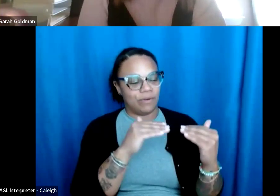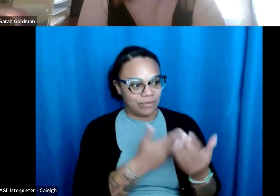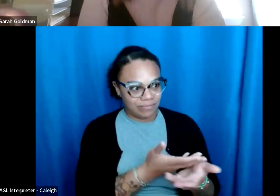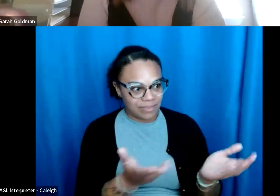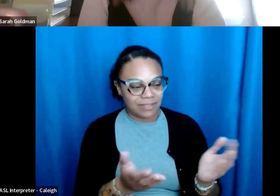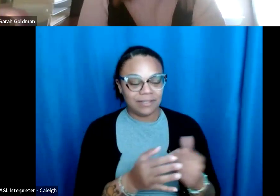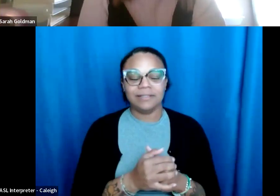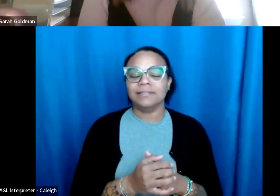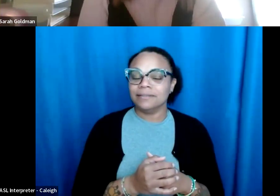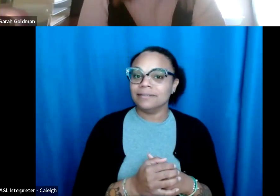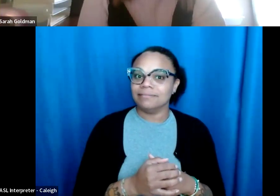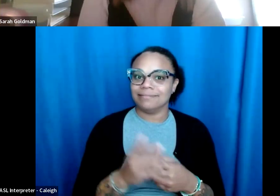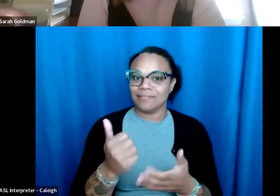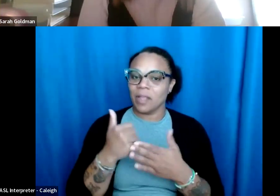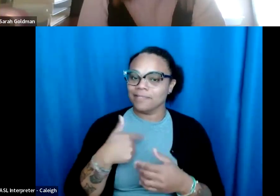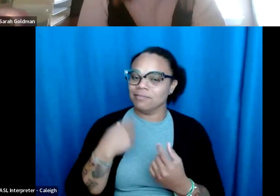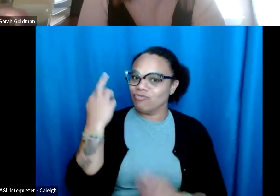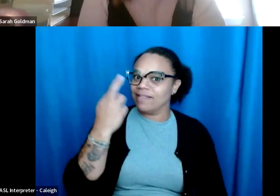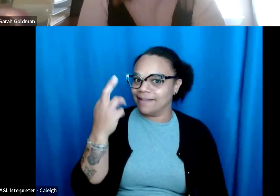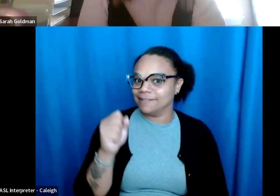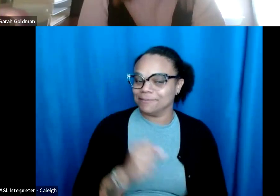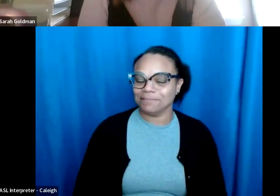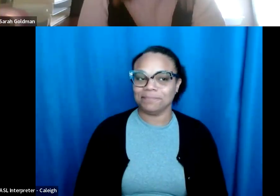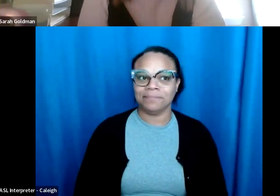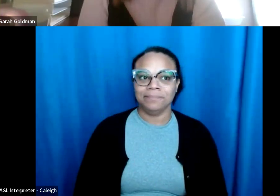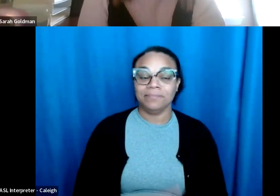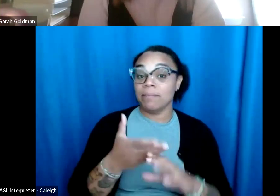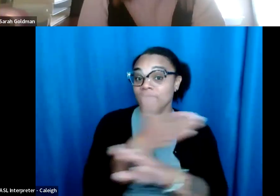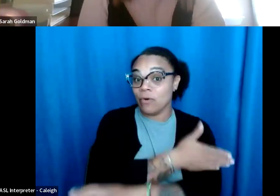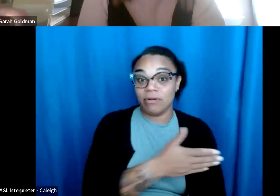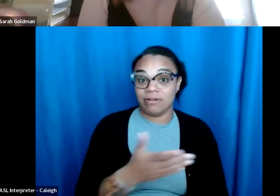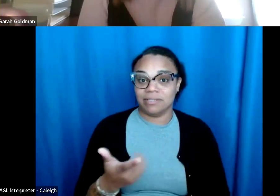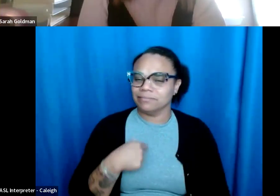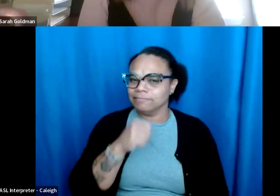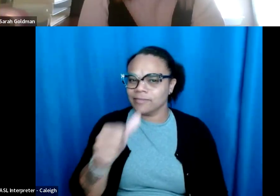Kind of made me realize, even when I didn't fully understand my disability,